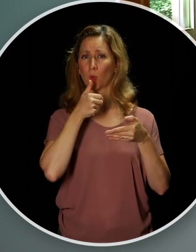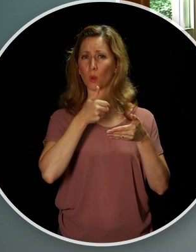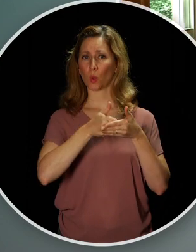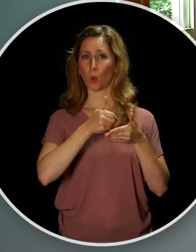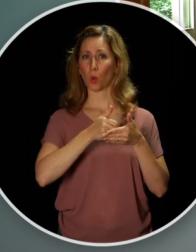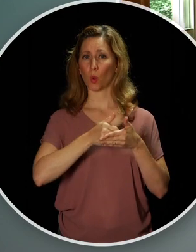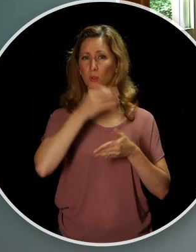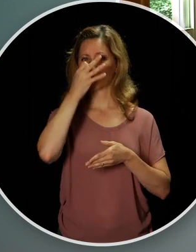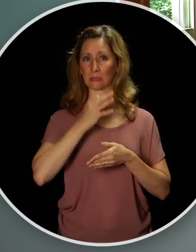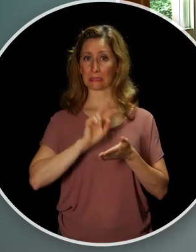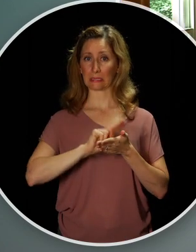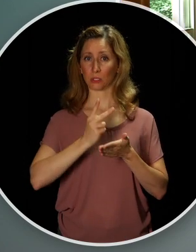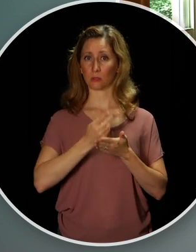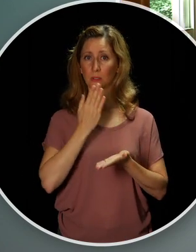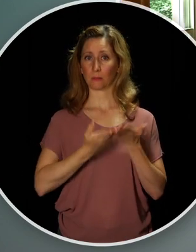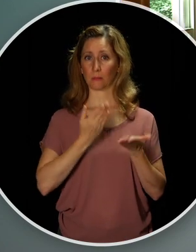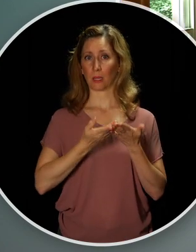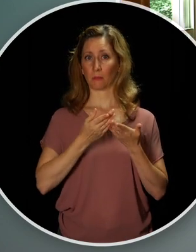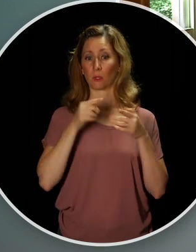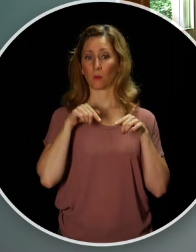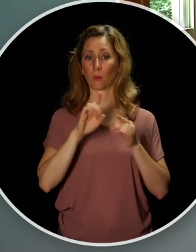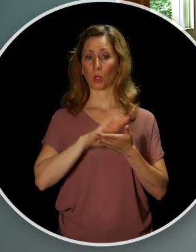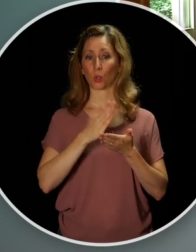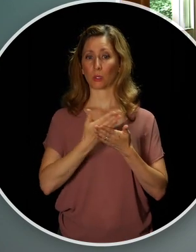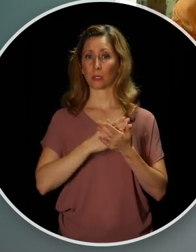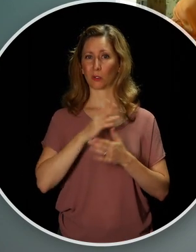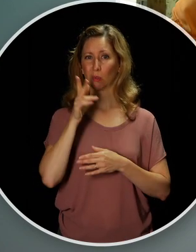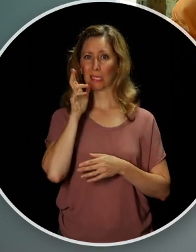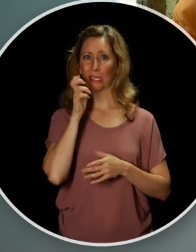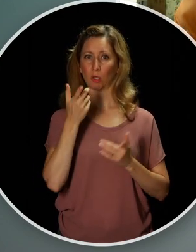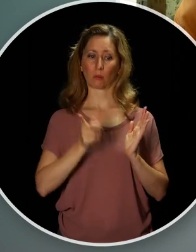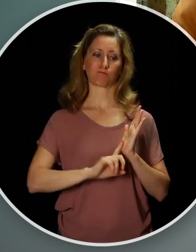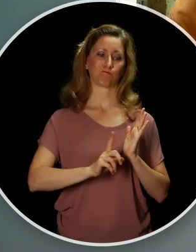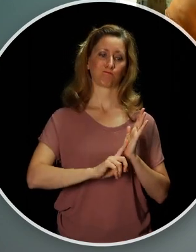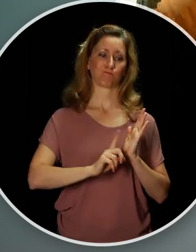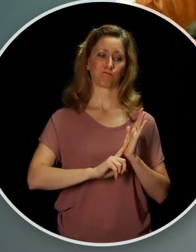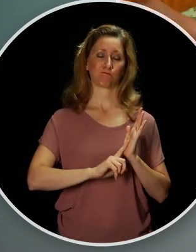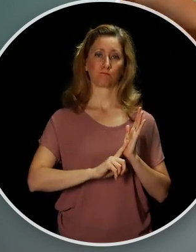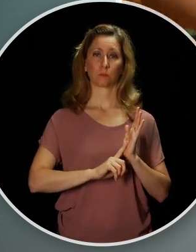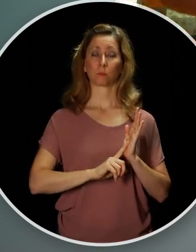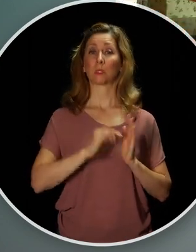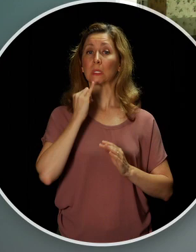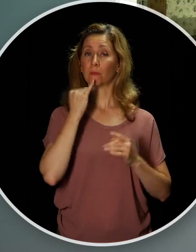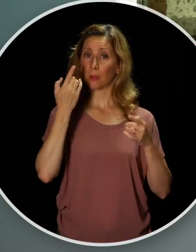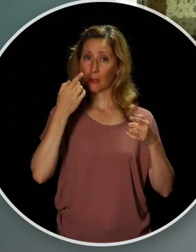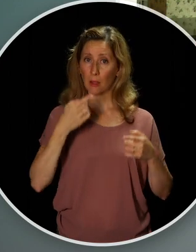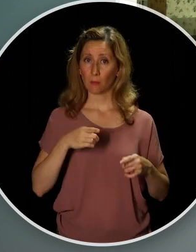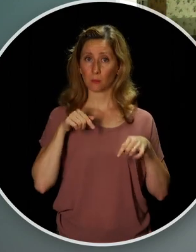you might hear the alarm sound when you're cooking. If the smoke alarm sounds when you are cooking,